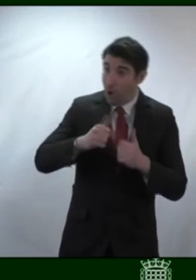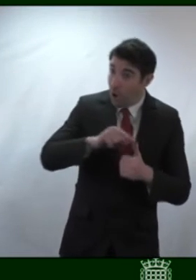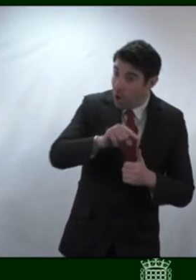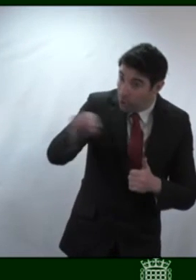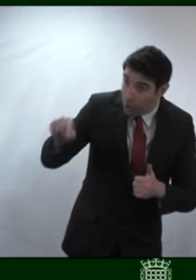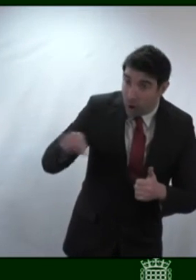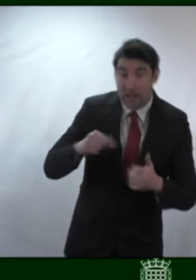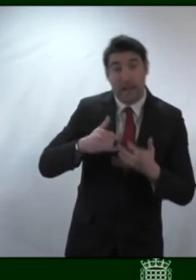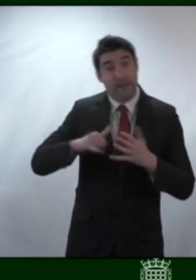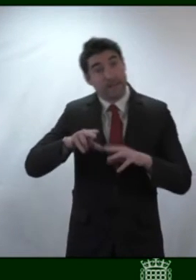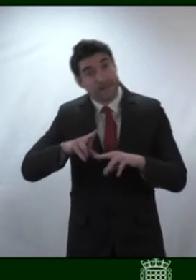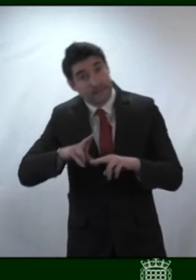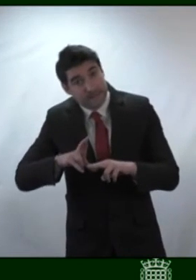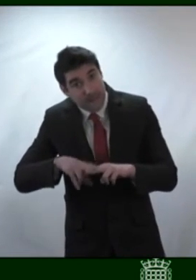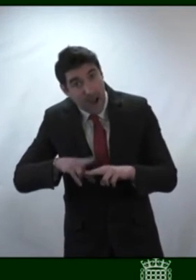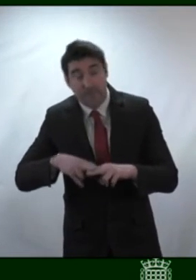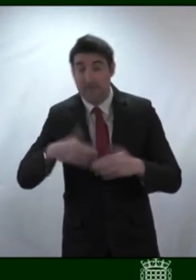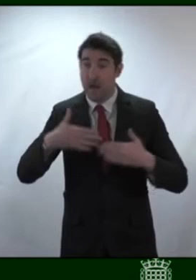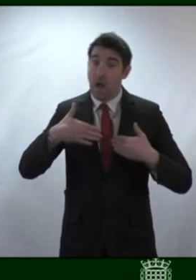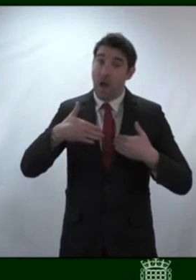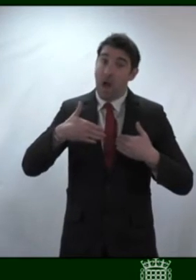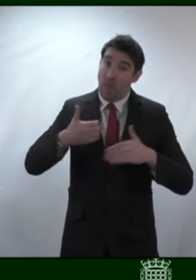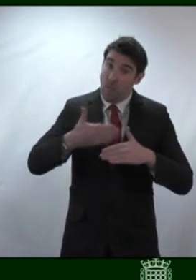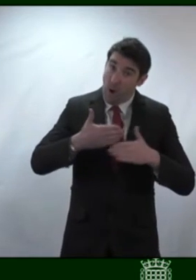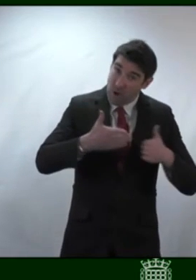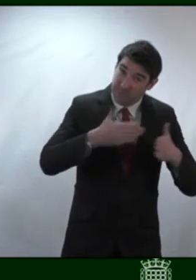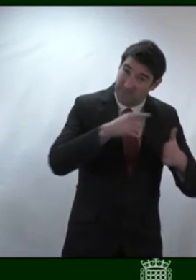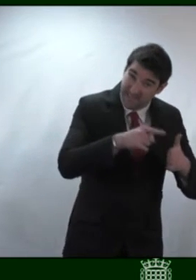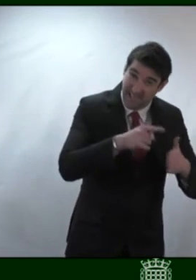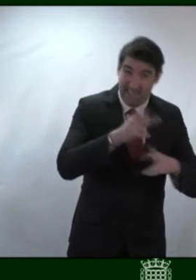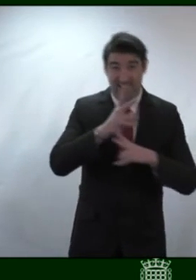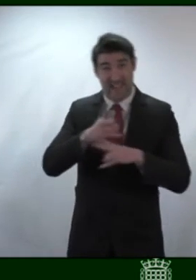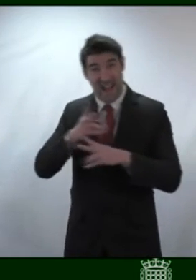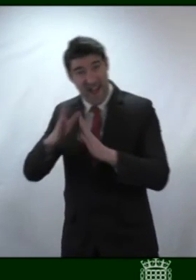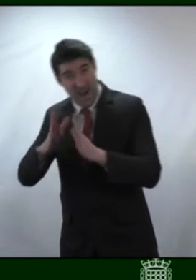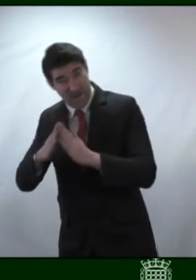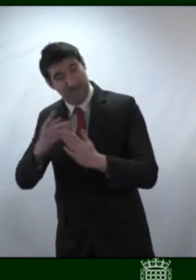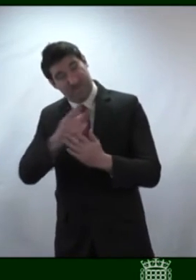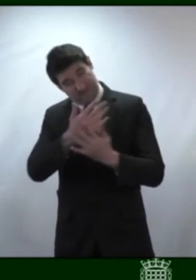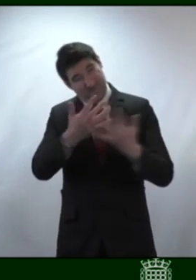health workers, and everyone in these nations all the best for Christmas? I hope everyone